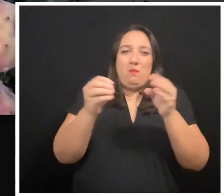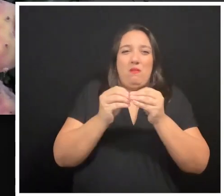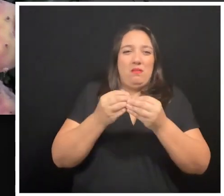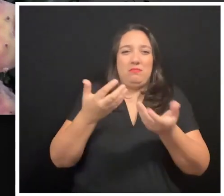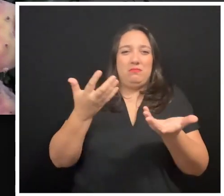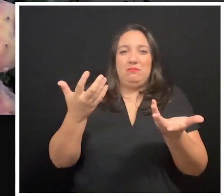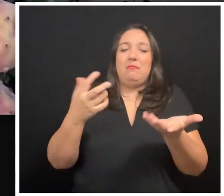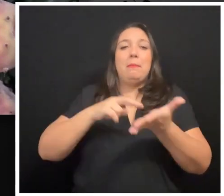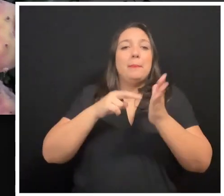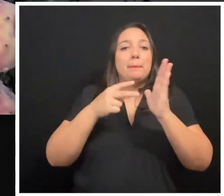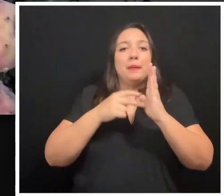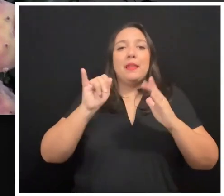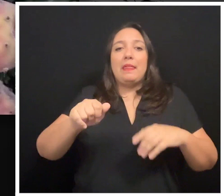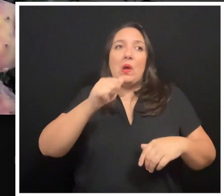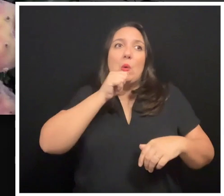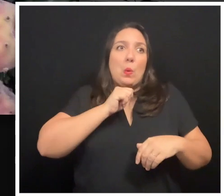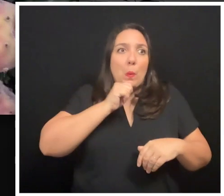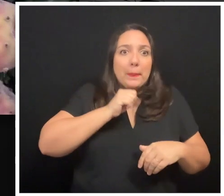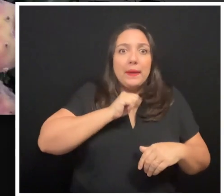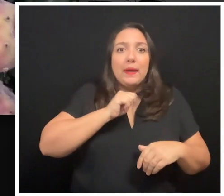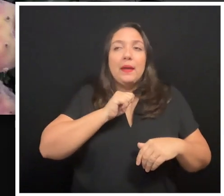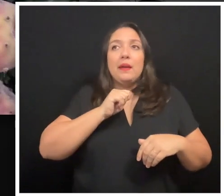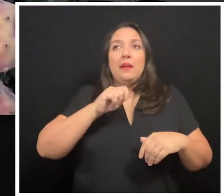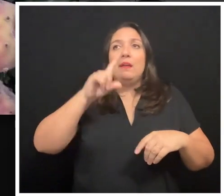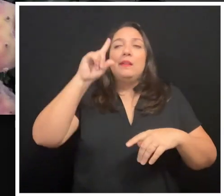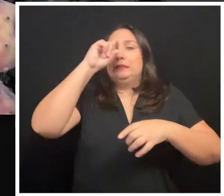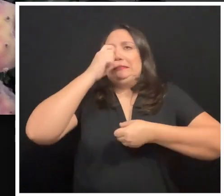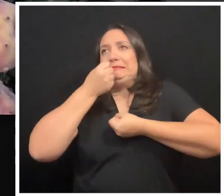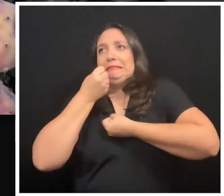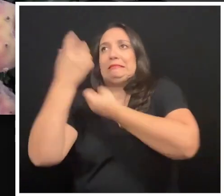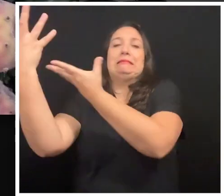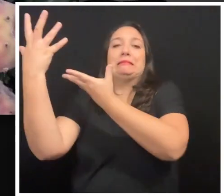And so unlearning those coping mechanisms